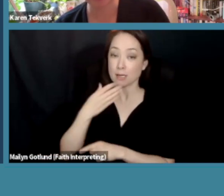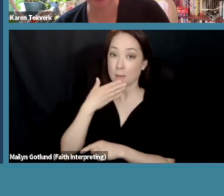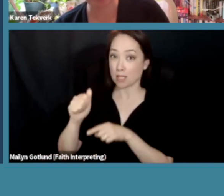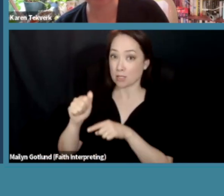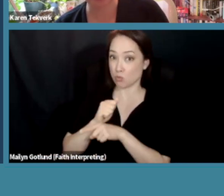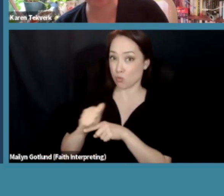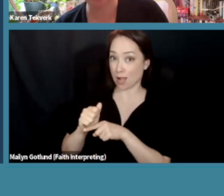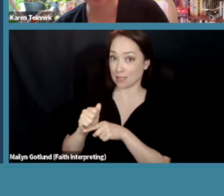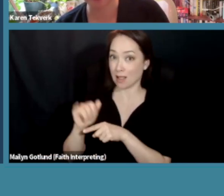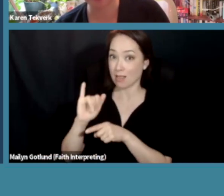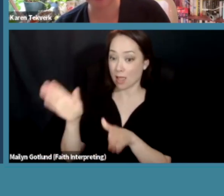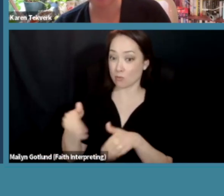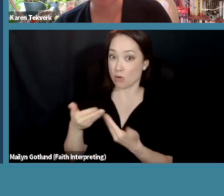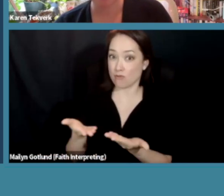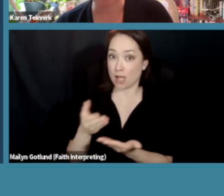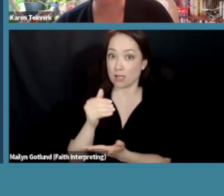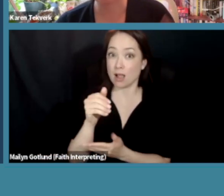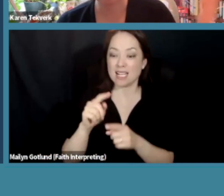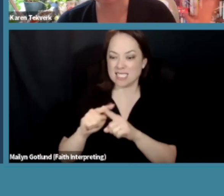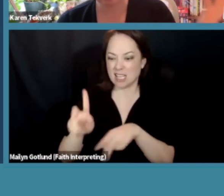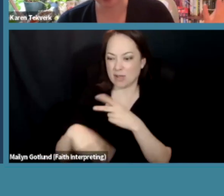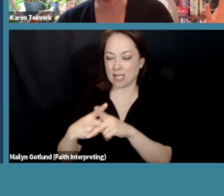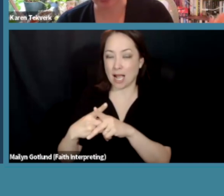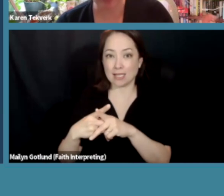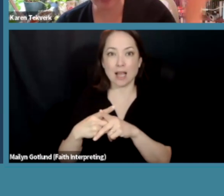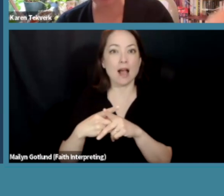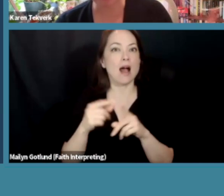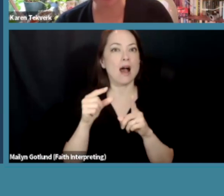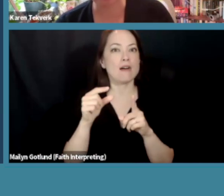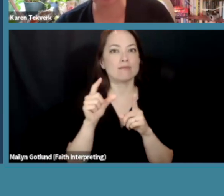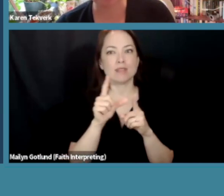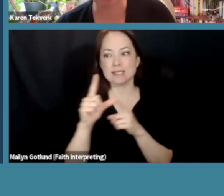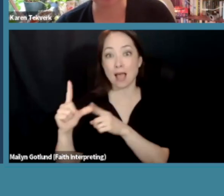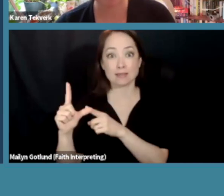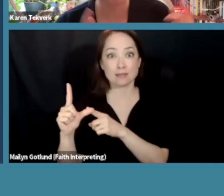like providing alt text so that everybody is able to respond.